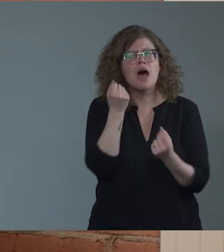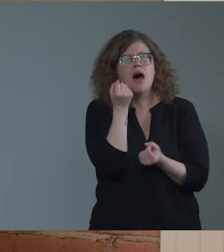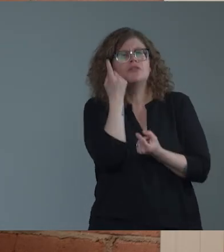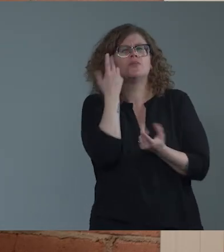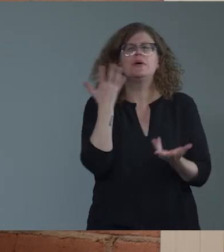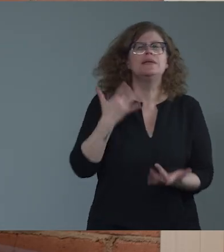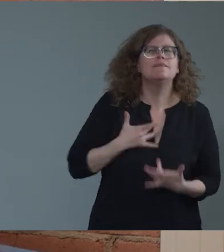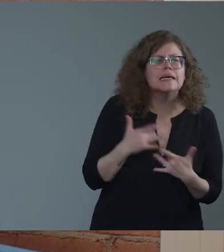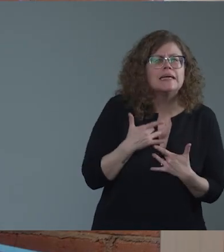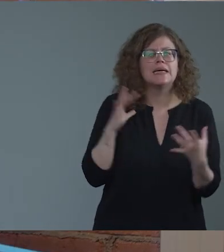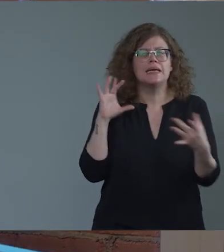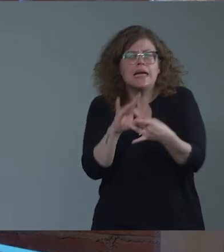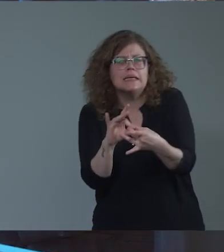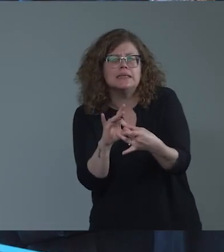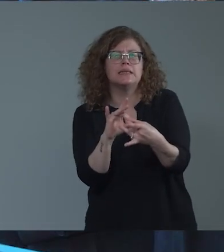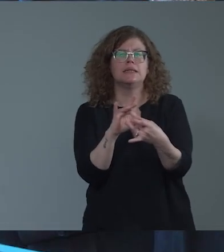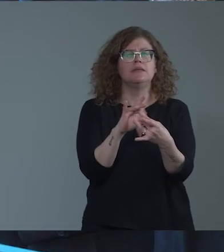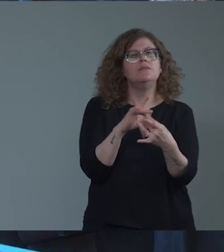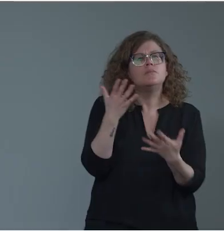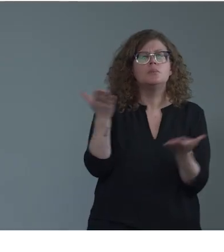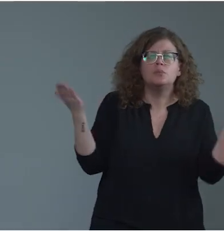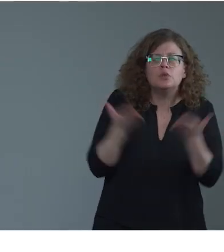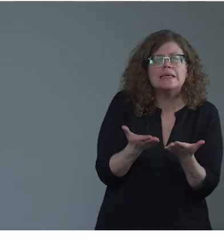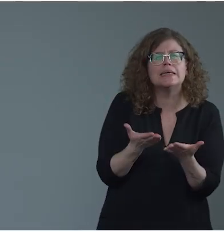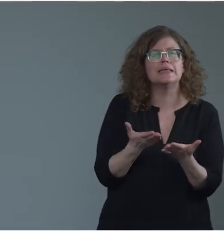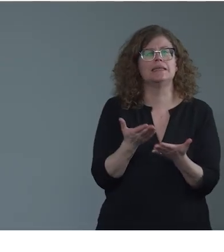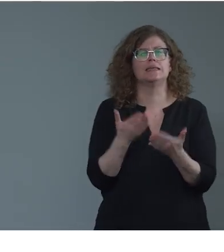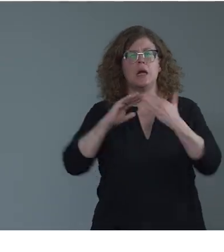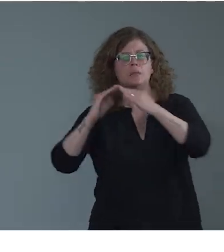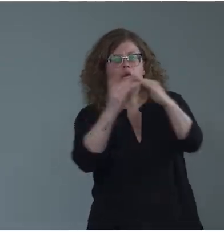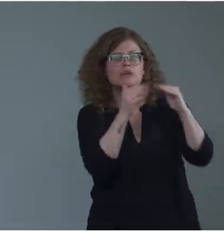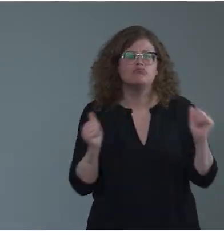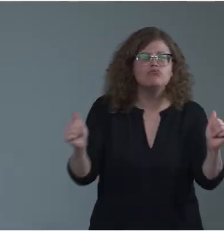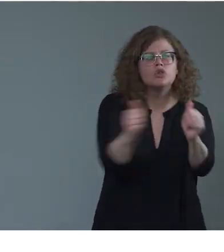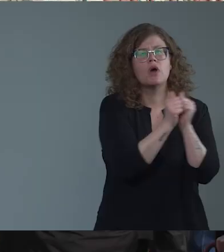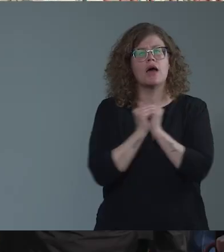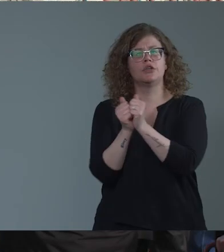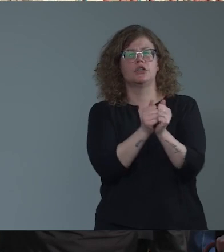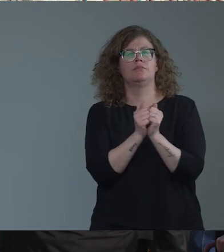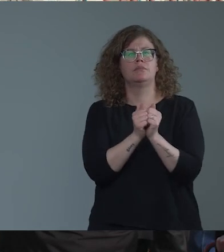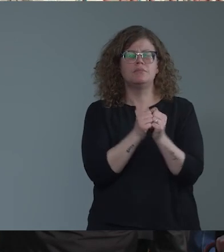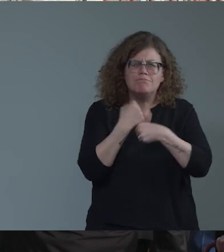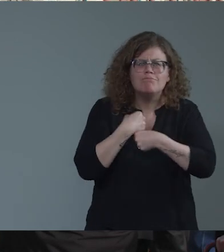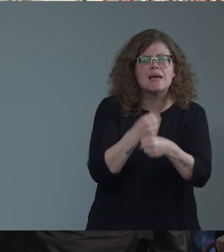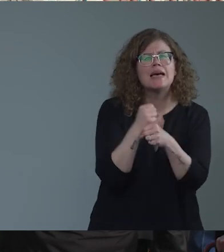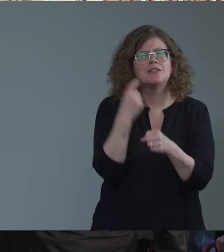So marking these important passages of time, important anniversaries, important events, creating a physical marker of that